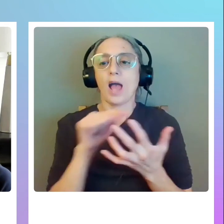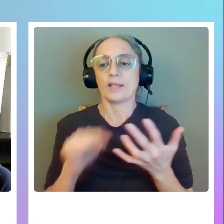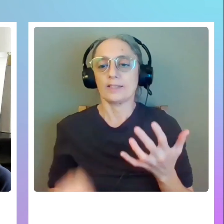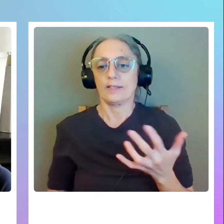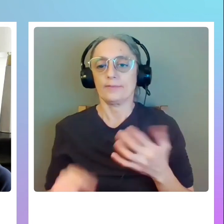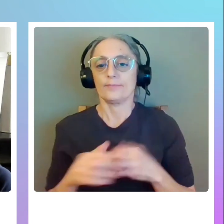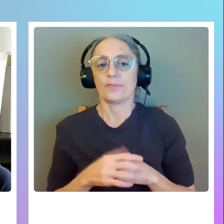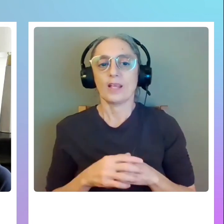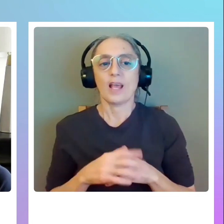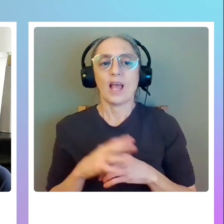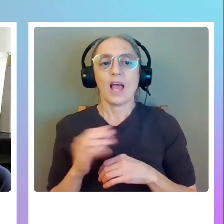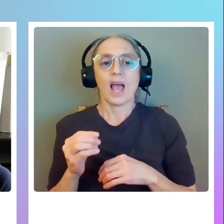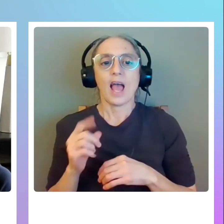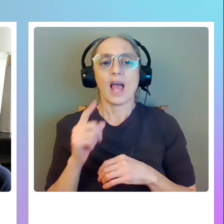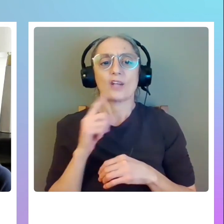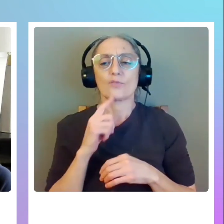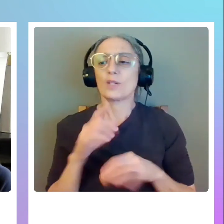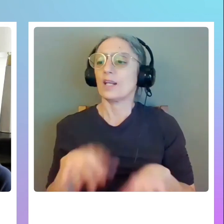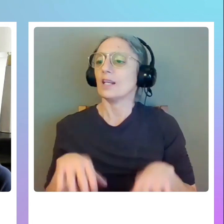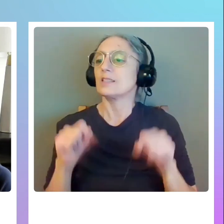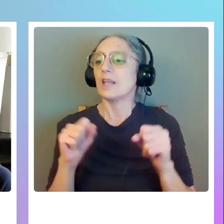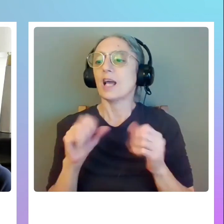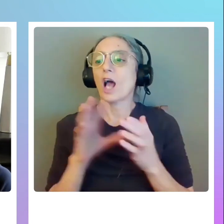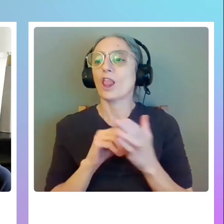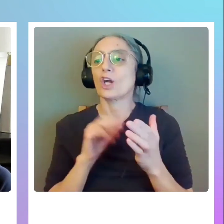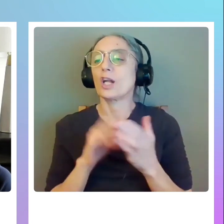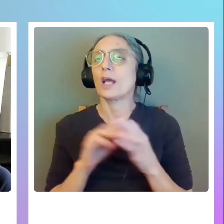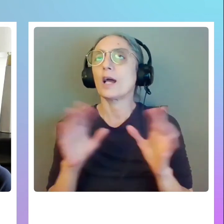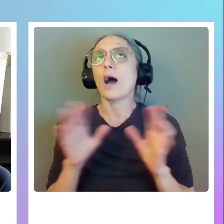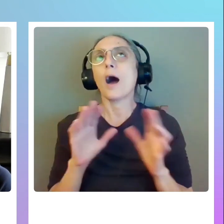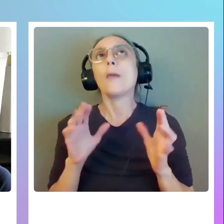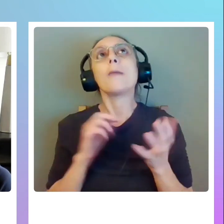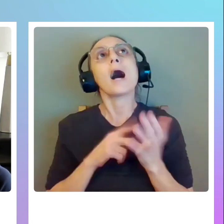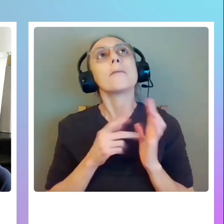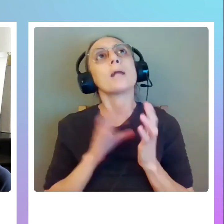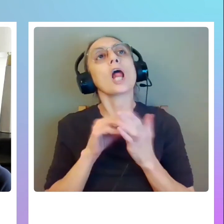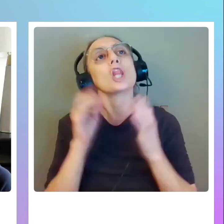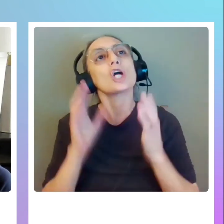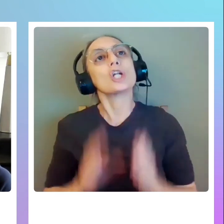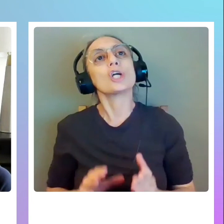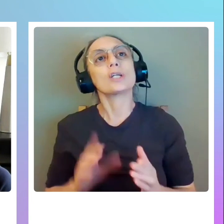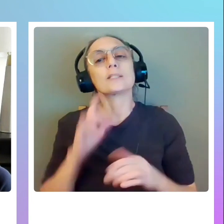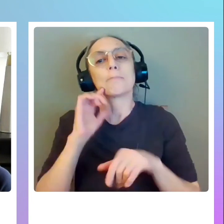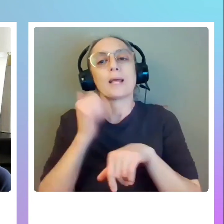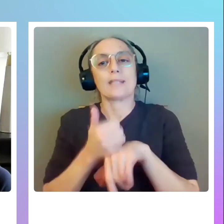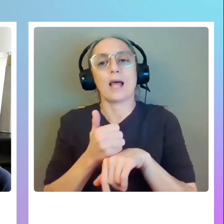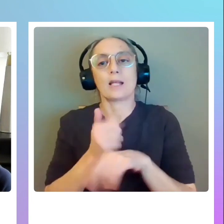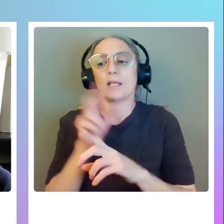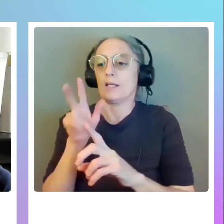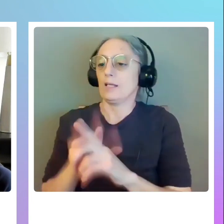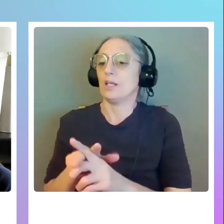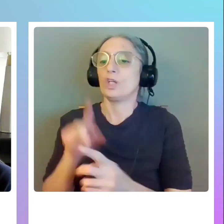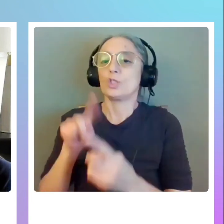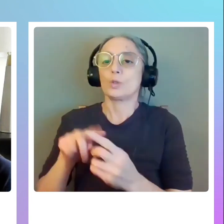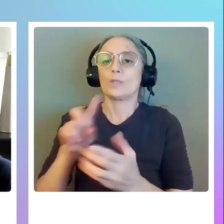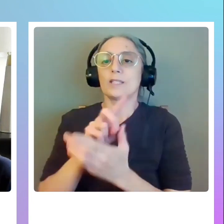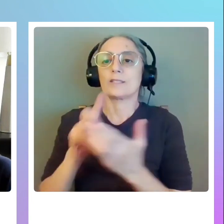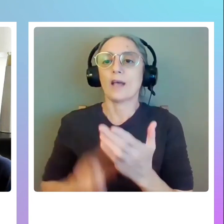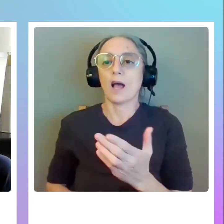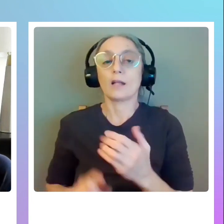and really take a learning a learner's mentality to design, you know, we're all learning